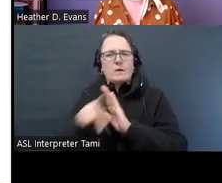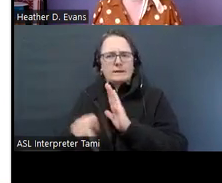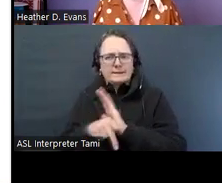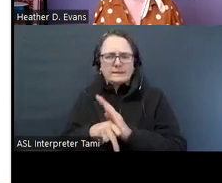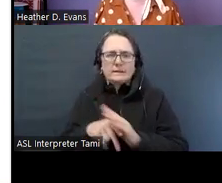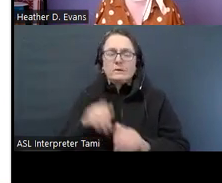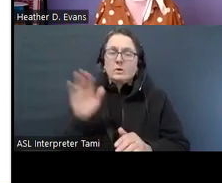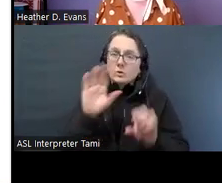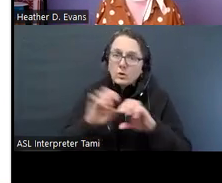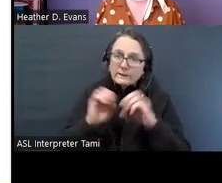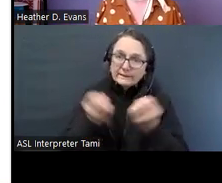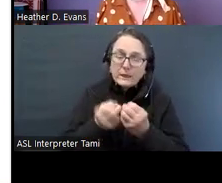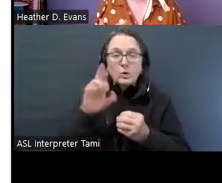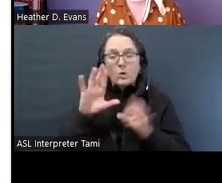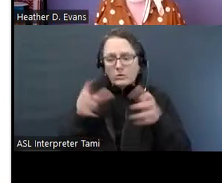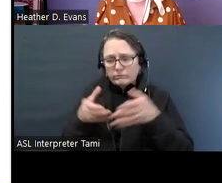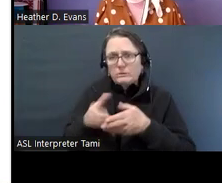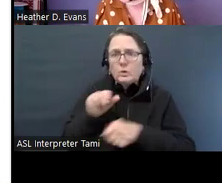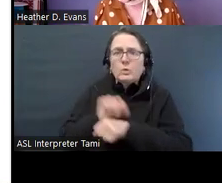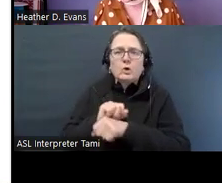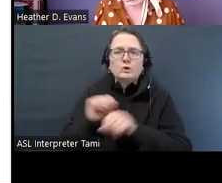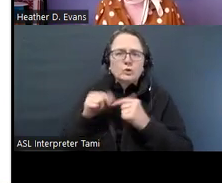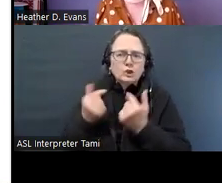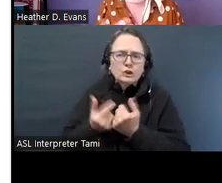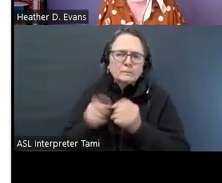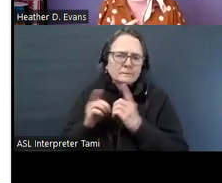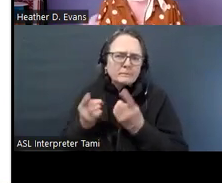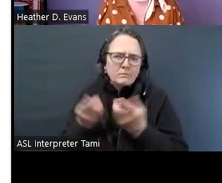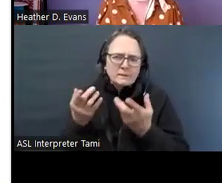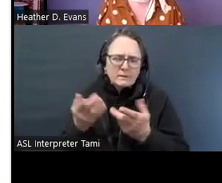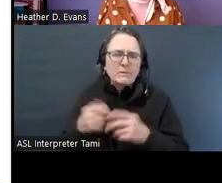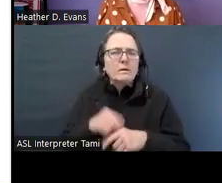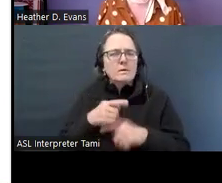But ask yourselves if or to what degree disability is represented